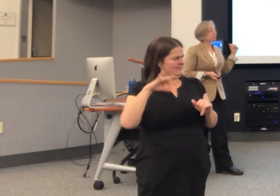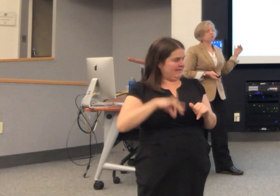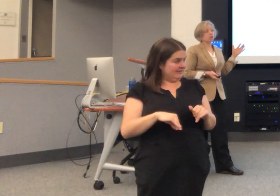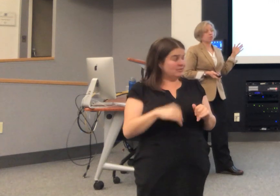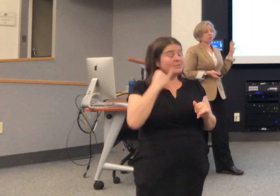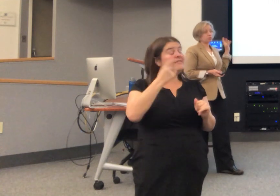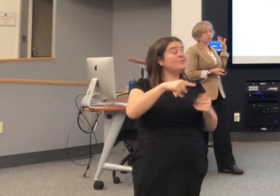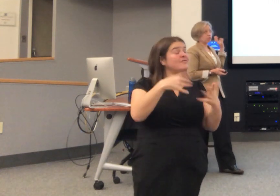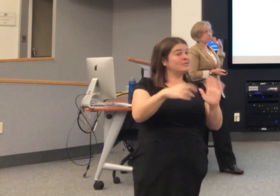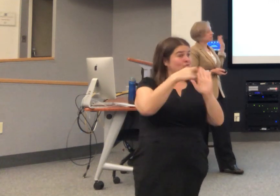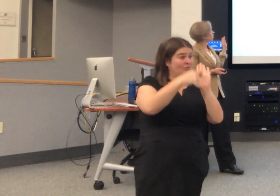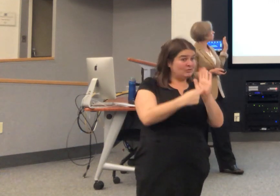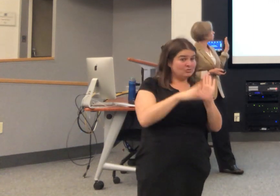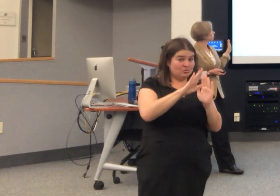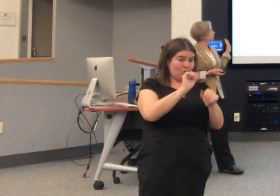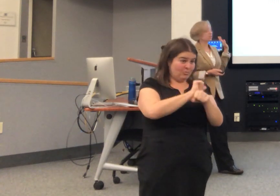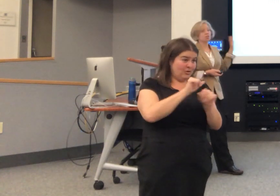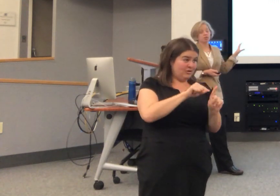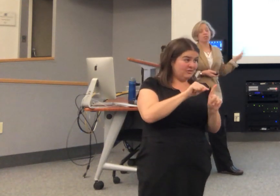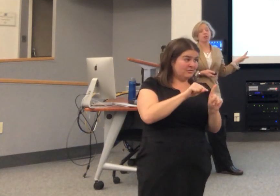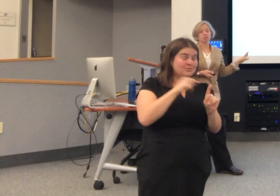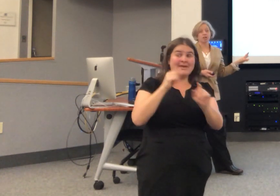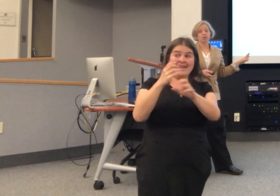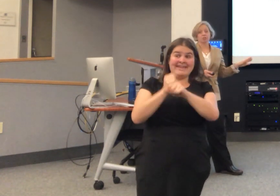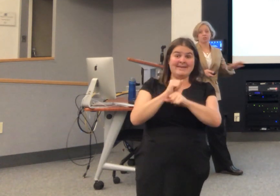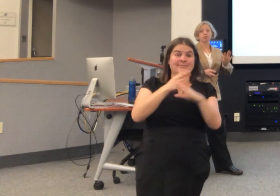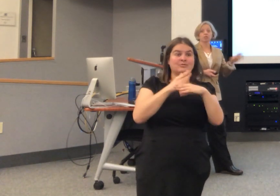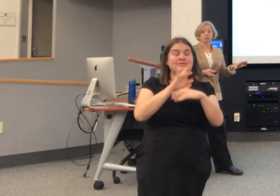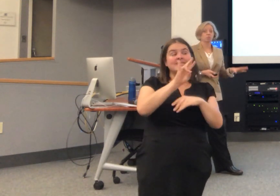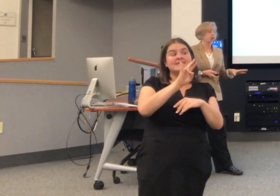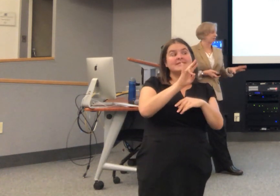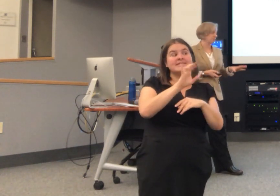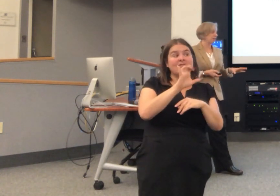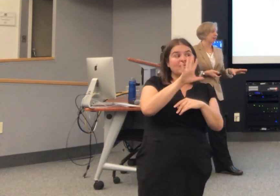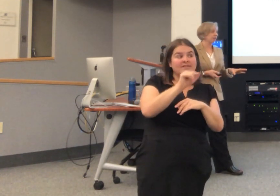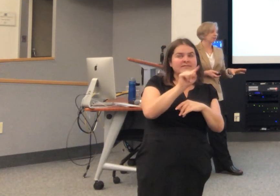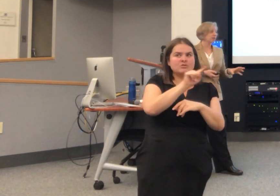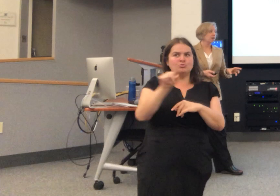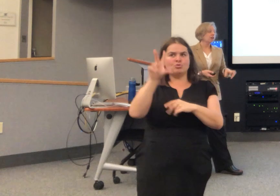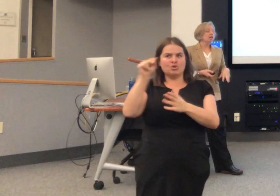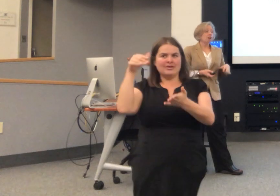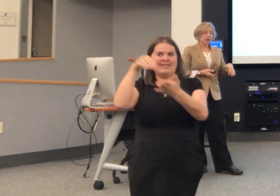you could recover between $750 and $30,000 for each work that's violating.